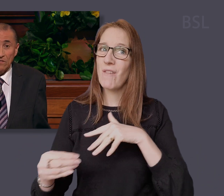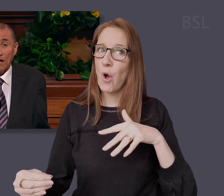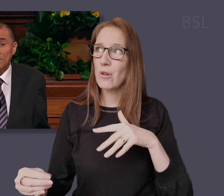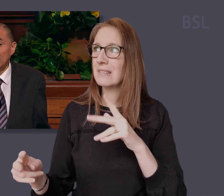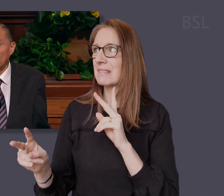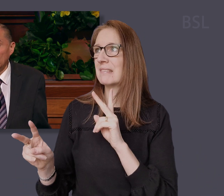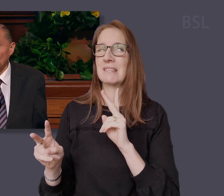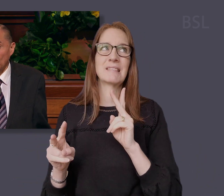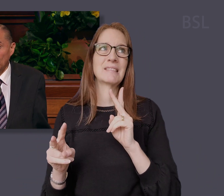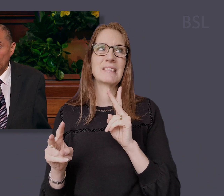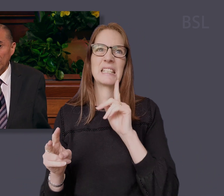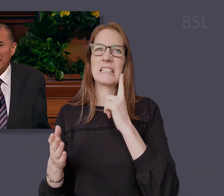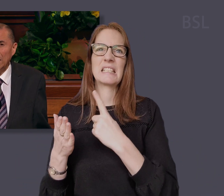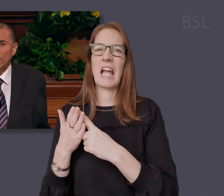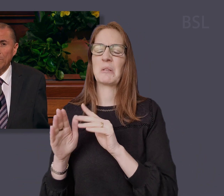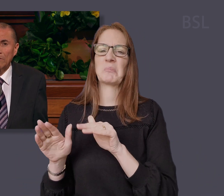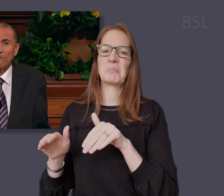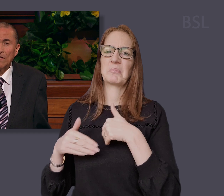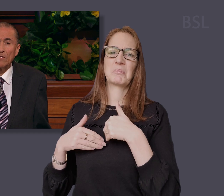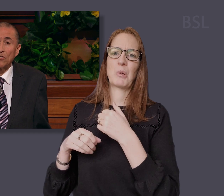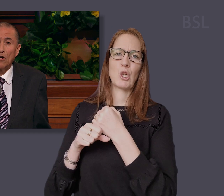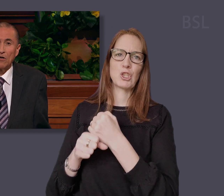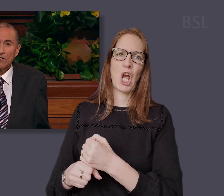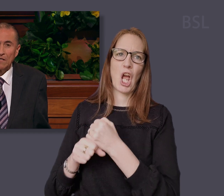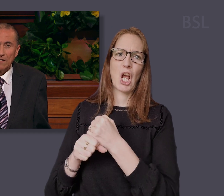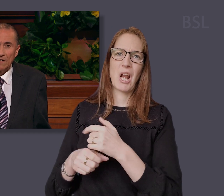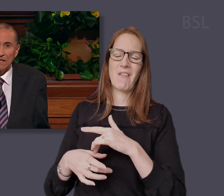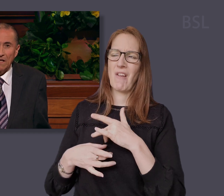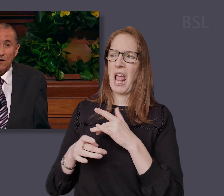He stopped attending church as a negative spirit filled his heart.